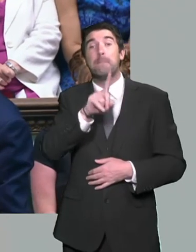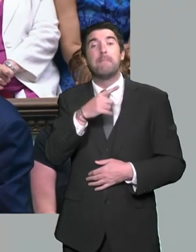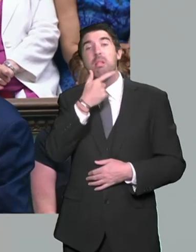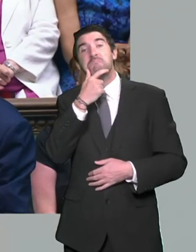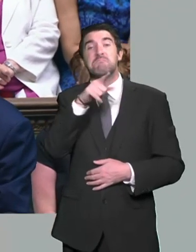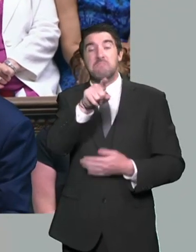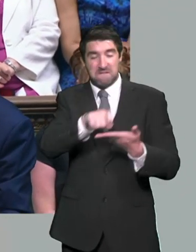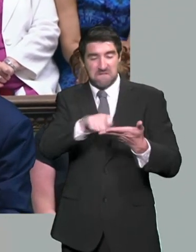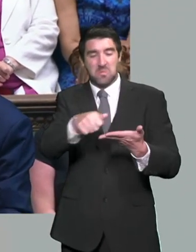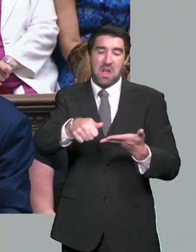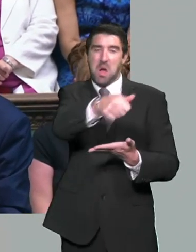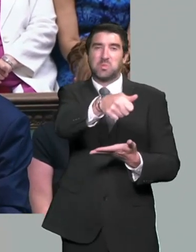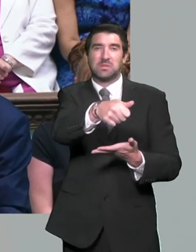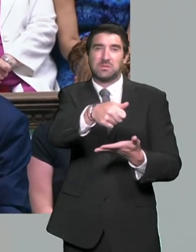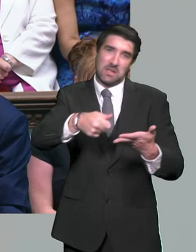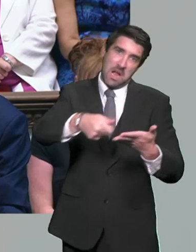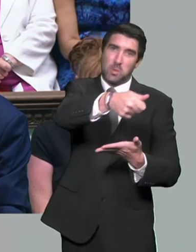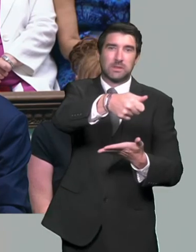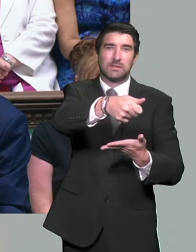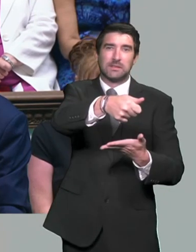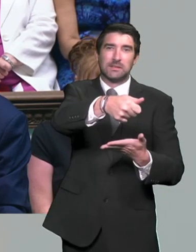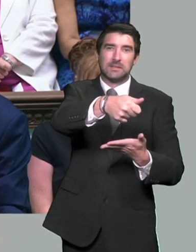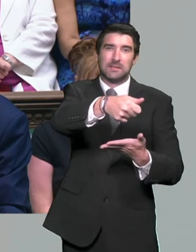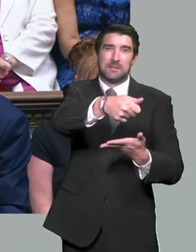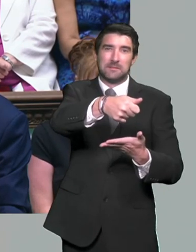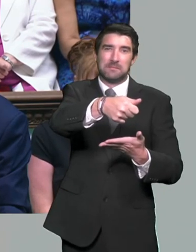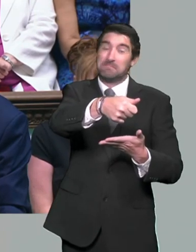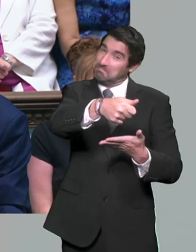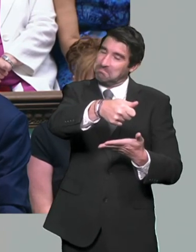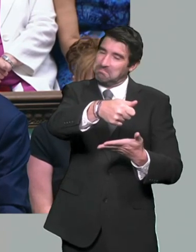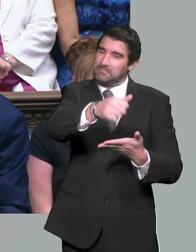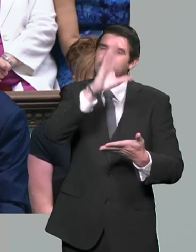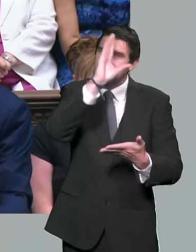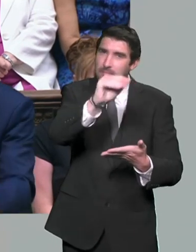It is not just low growth. He has also lost control of inflation.